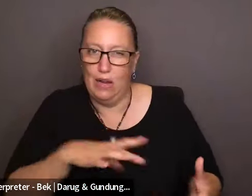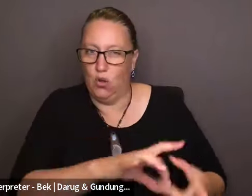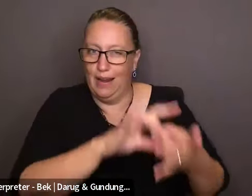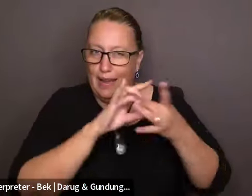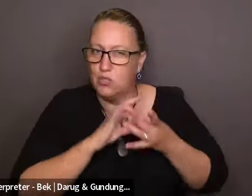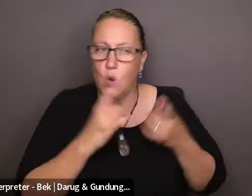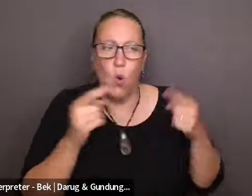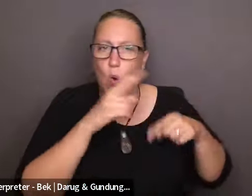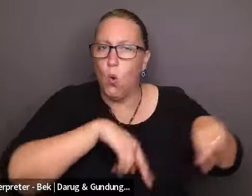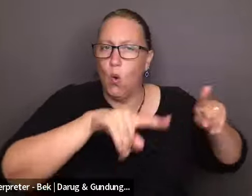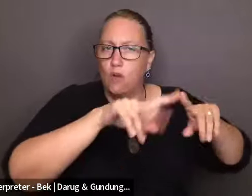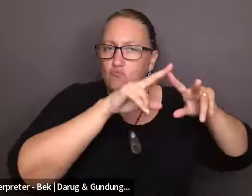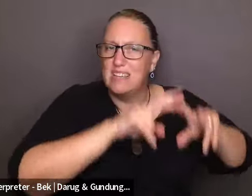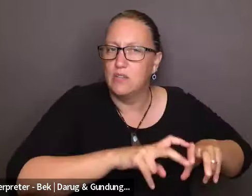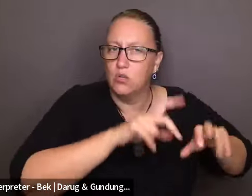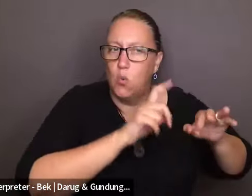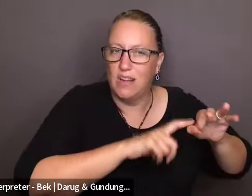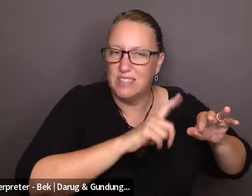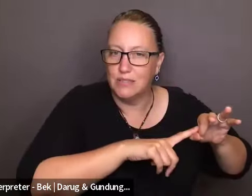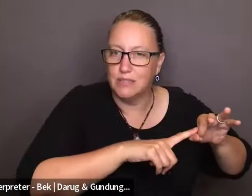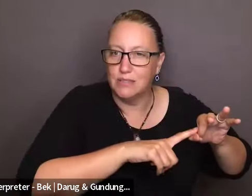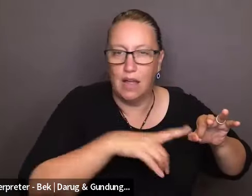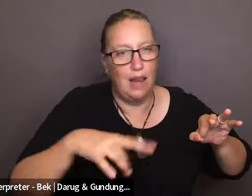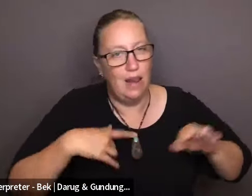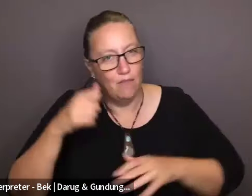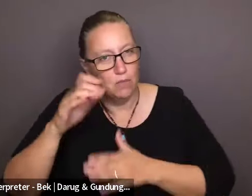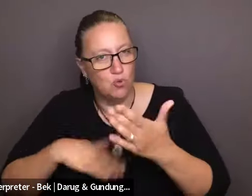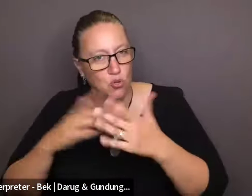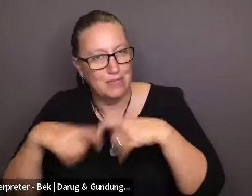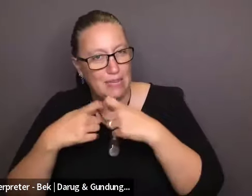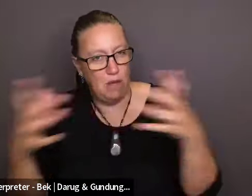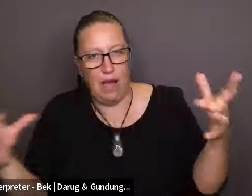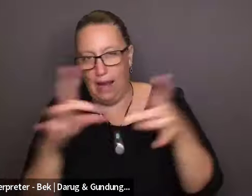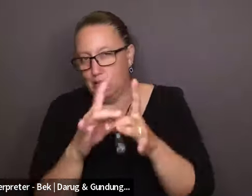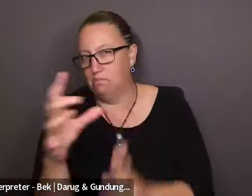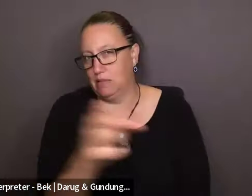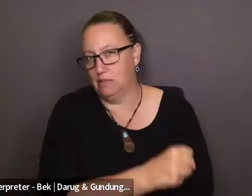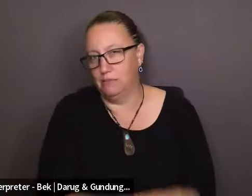disability cohorts or people who have different or multiple disabilities, but we want to see a connection between the